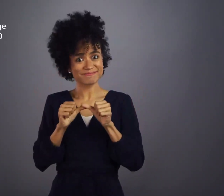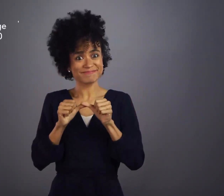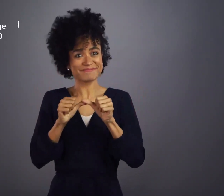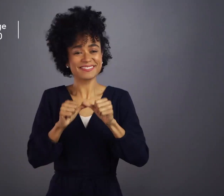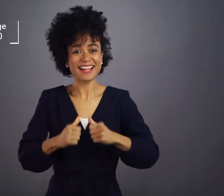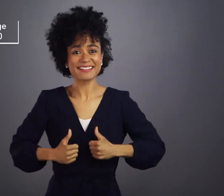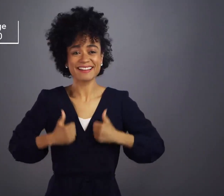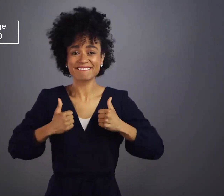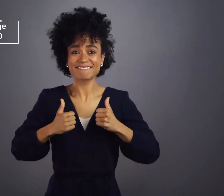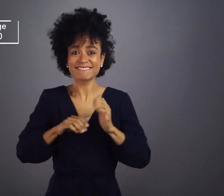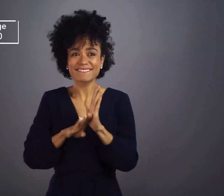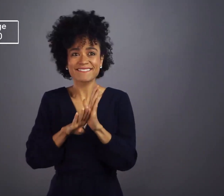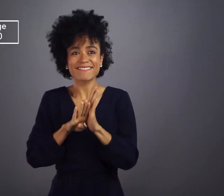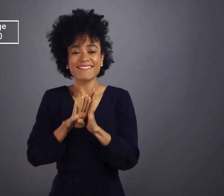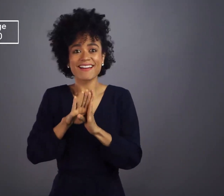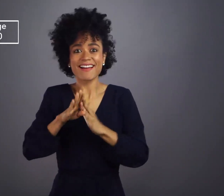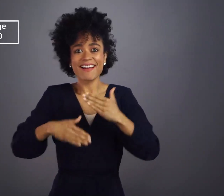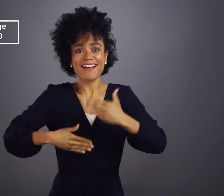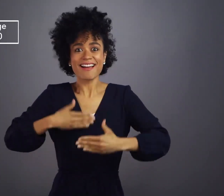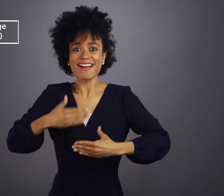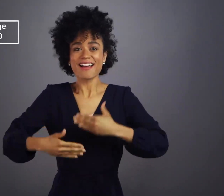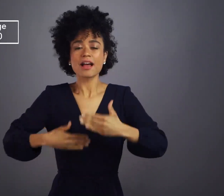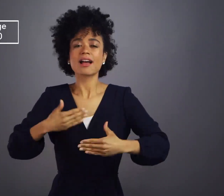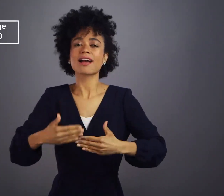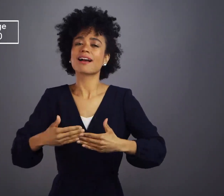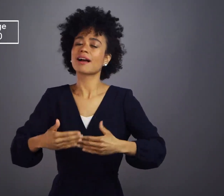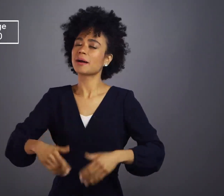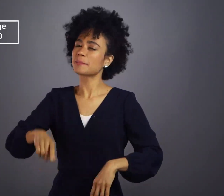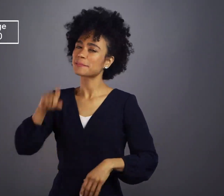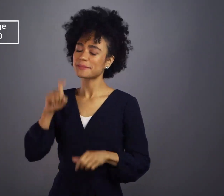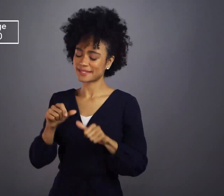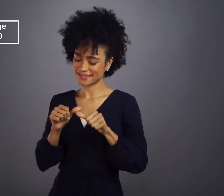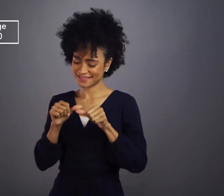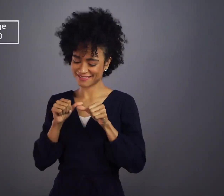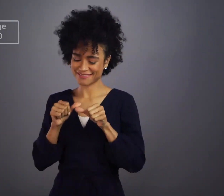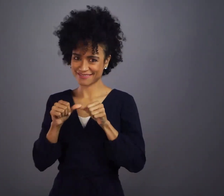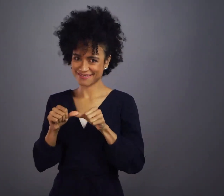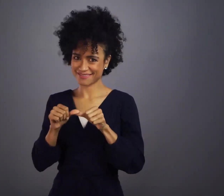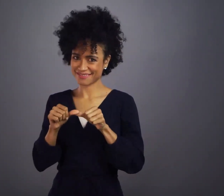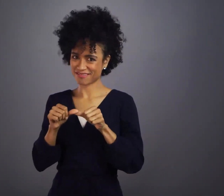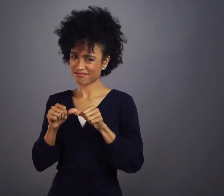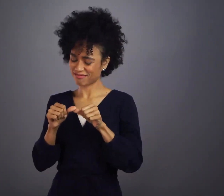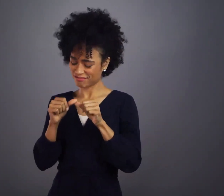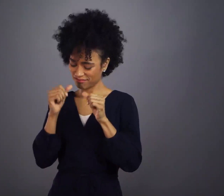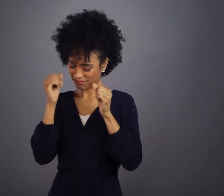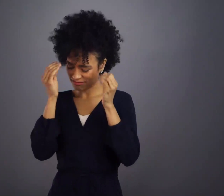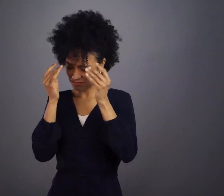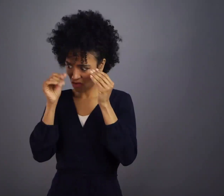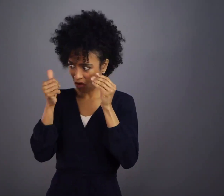Our very lives, as ex-problem drinkers, depend upon our constant thought of others